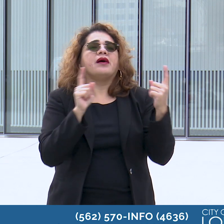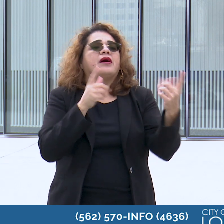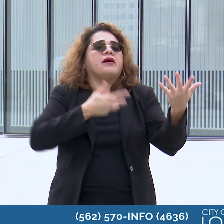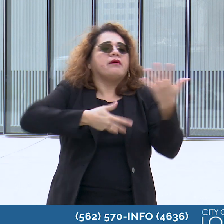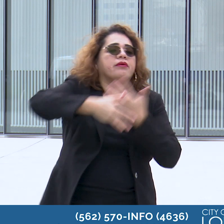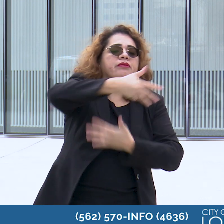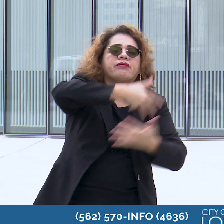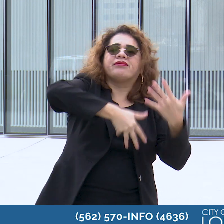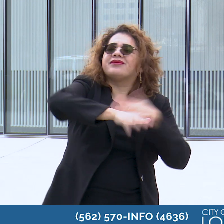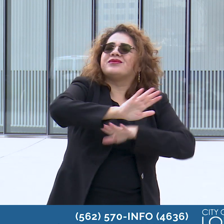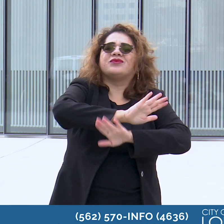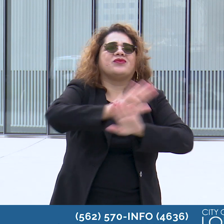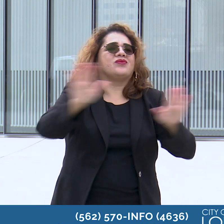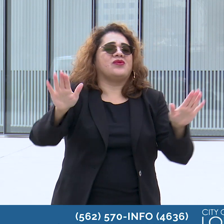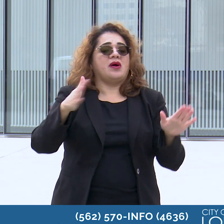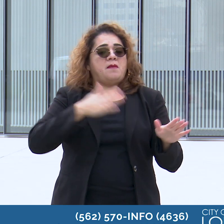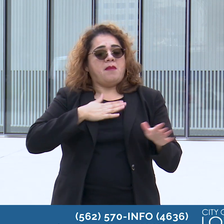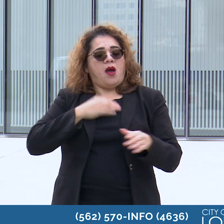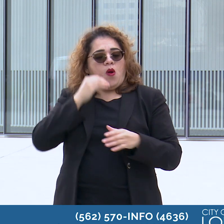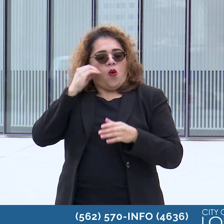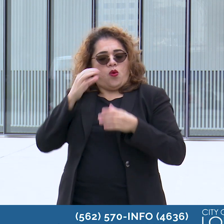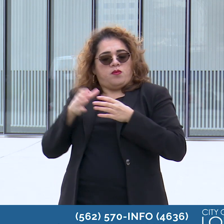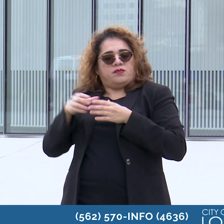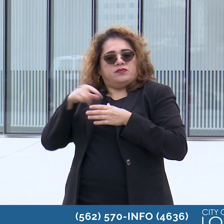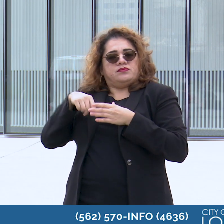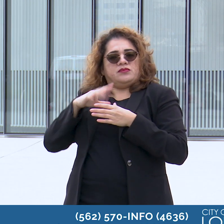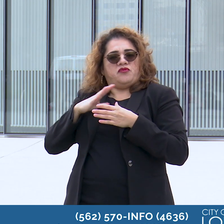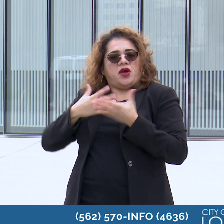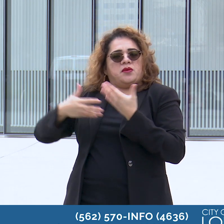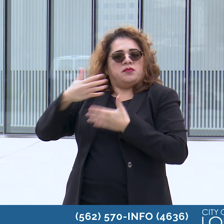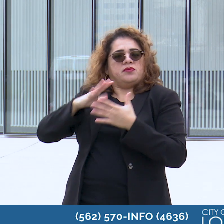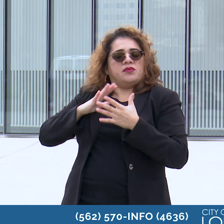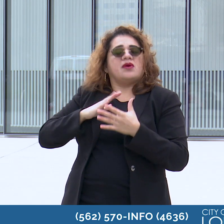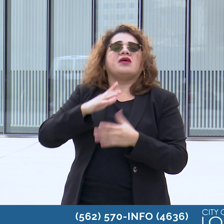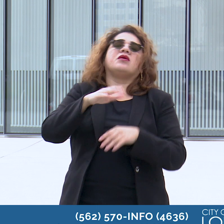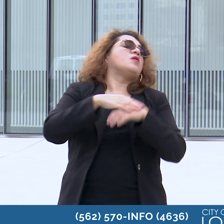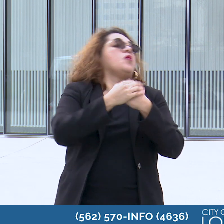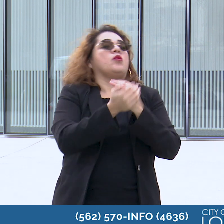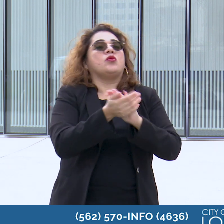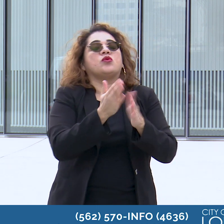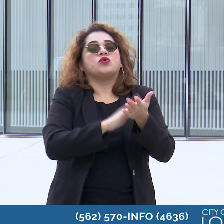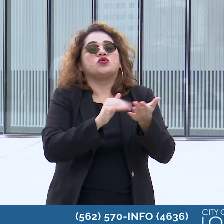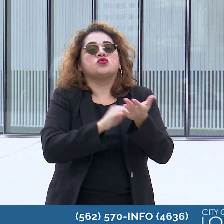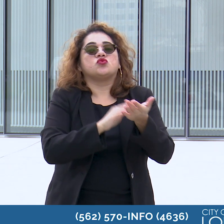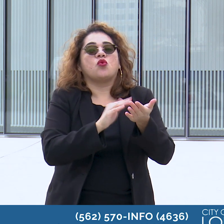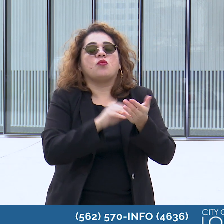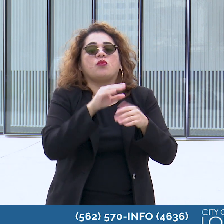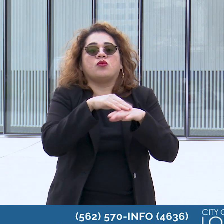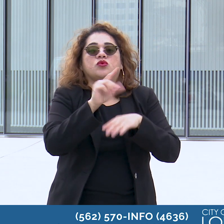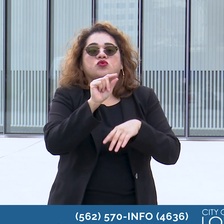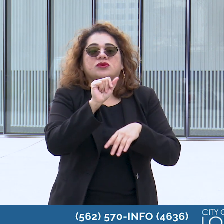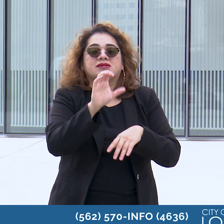don't live with, wash your hands, disinfect frequently touched surfaces, and avoid touching